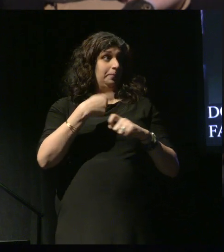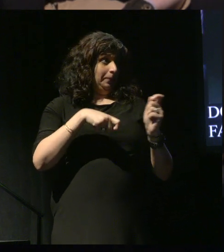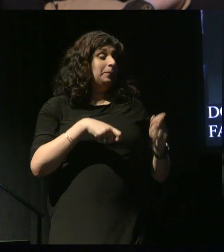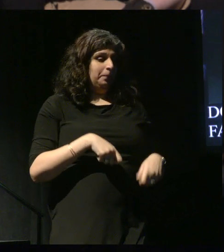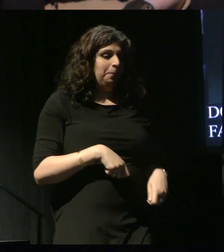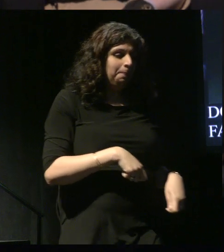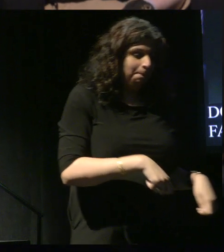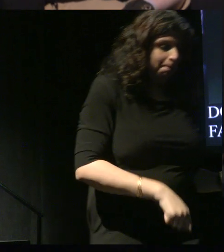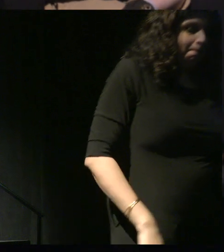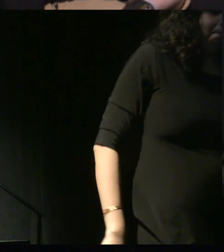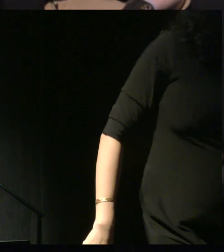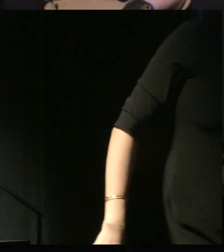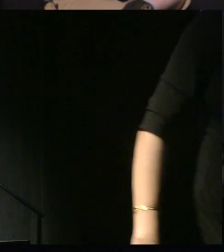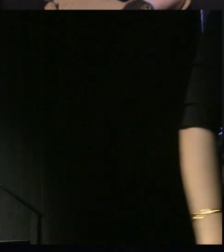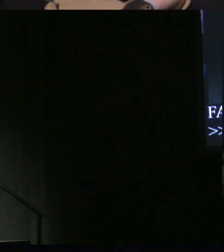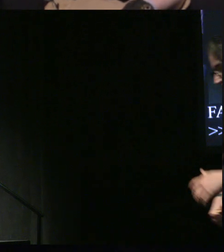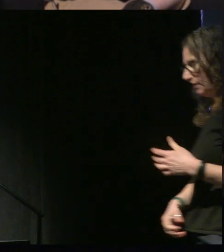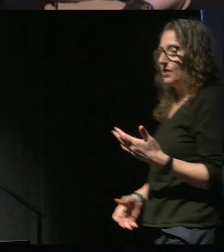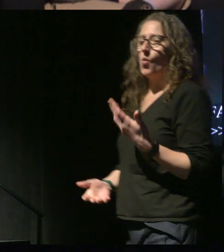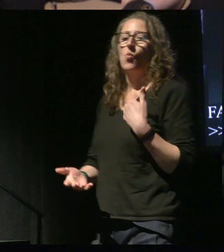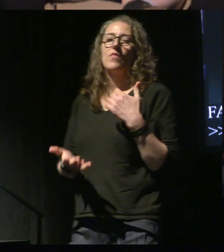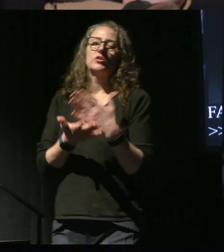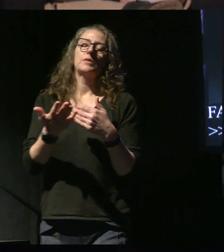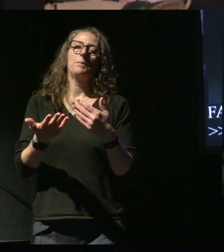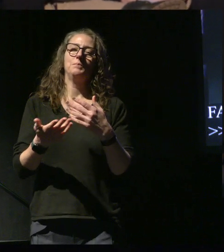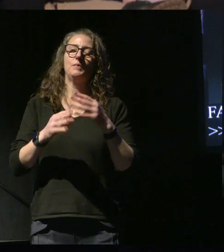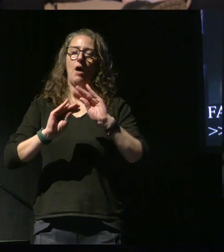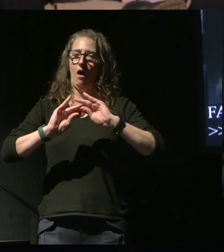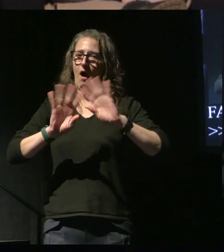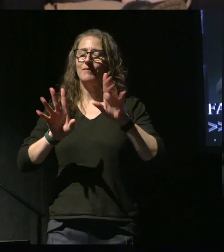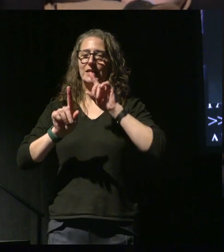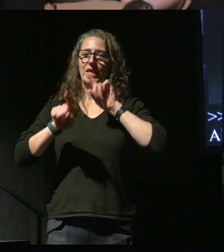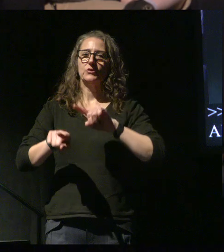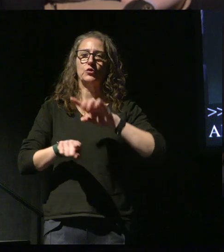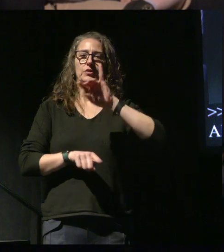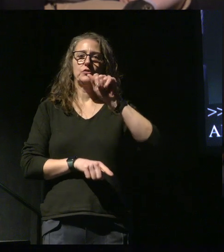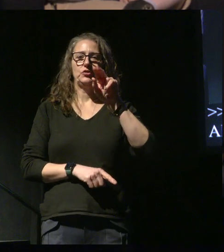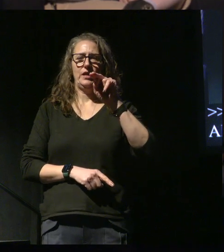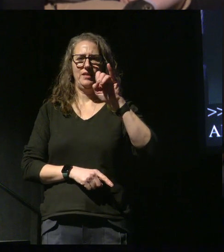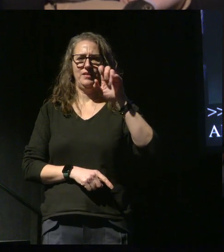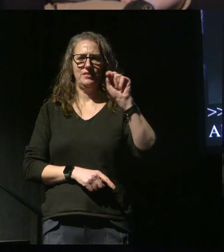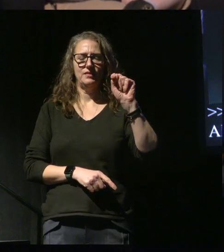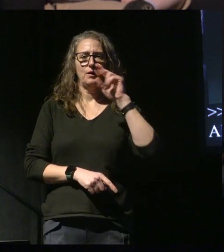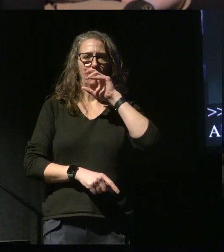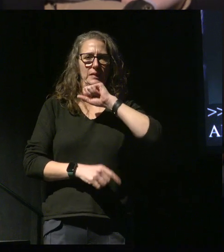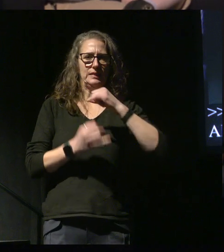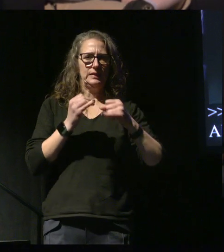I mean obviously there are the obvious influences, right? Mm-mm. Like Janet Mock is certainly both, you know,